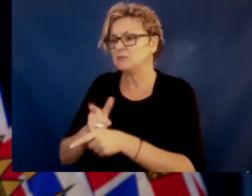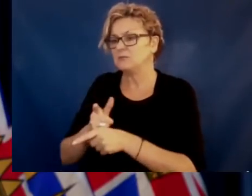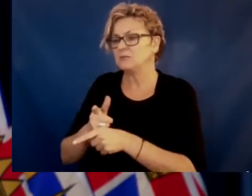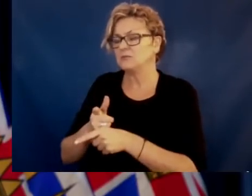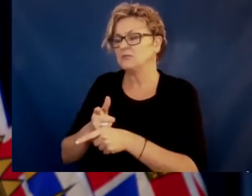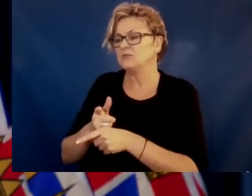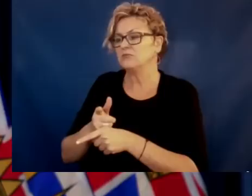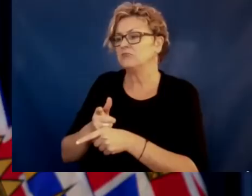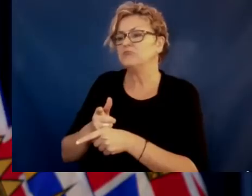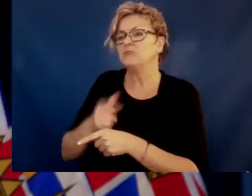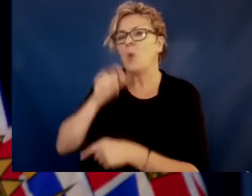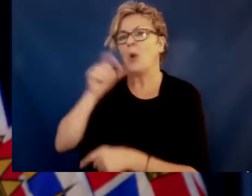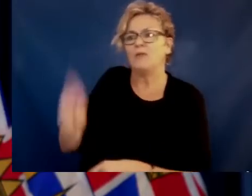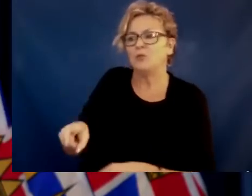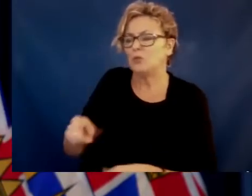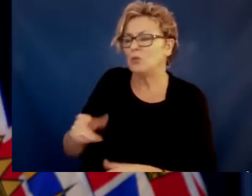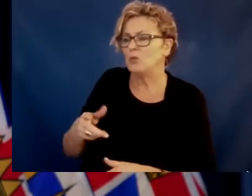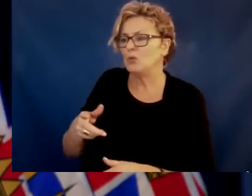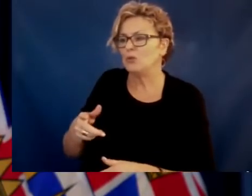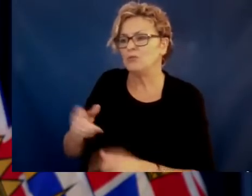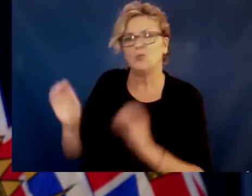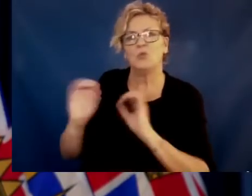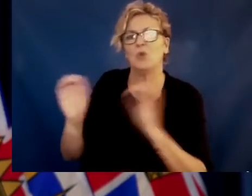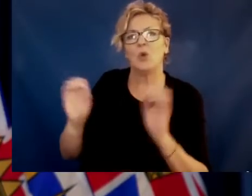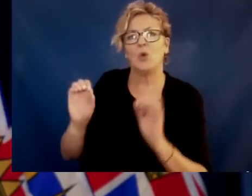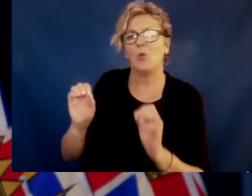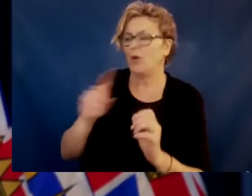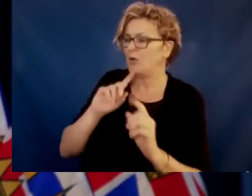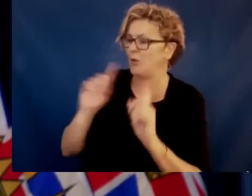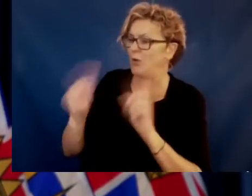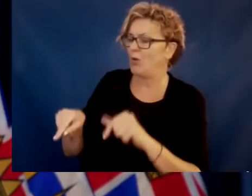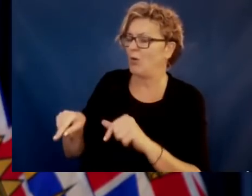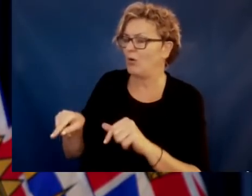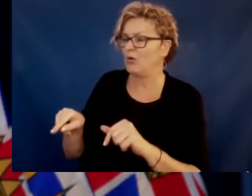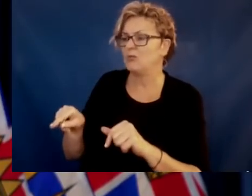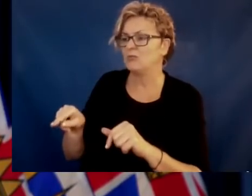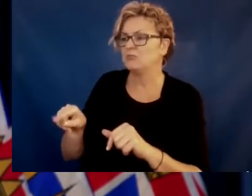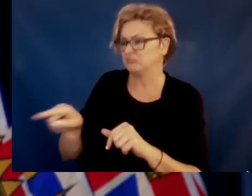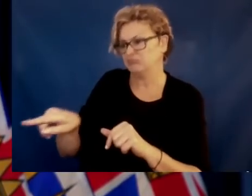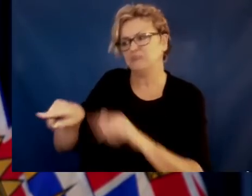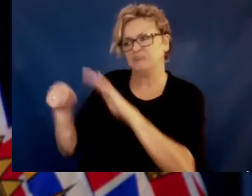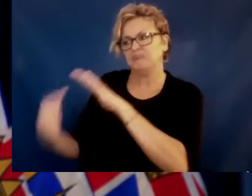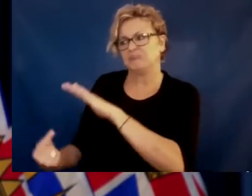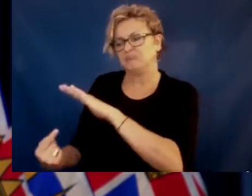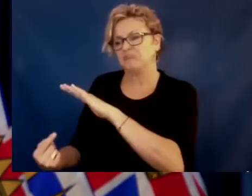to isolate because they're waiting for a test result, mean while older sibling can